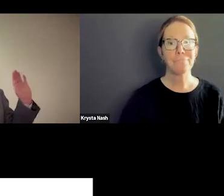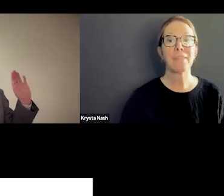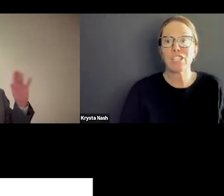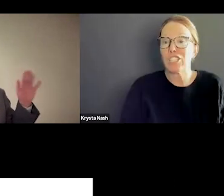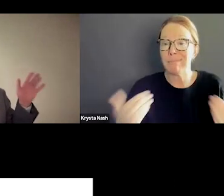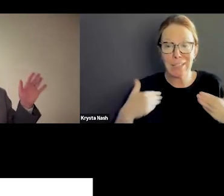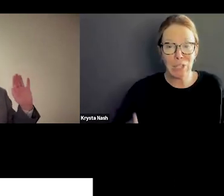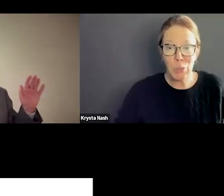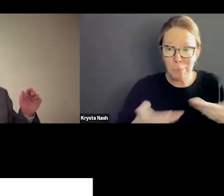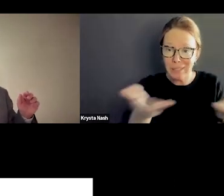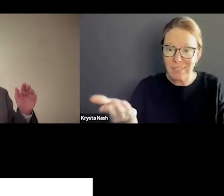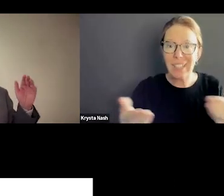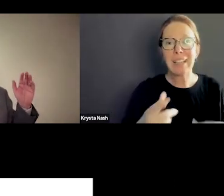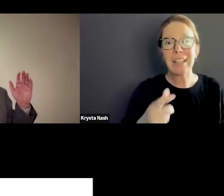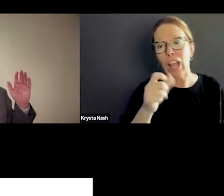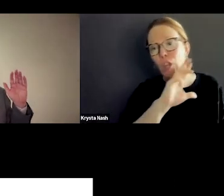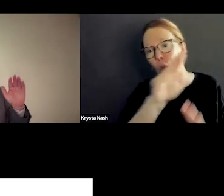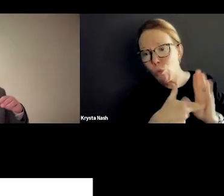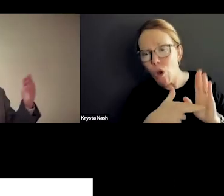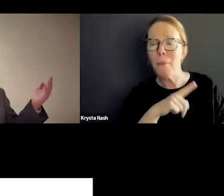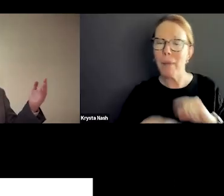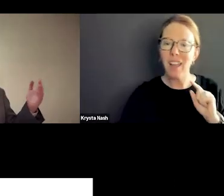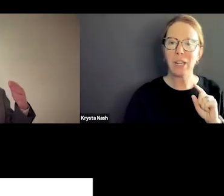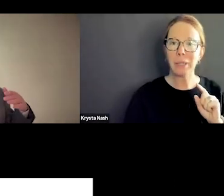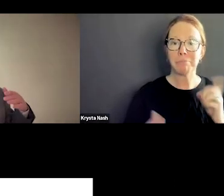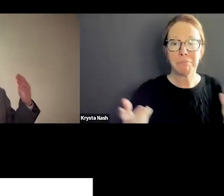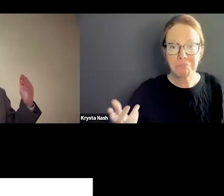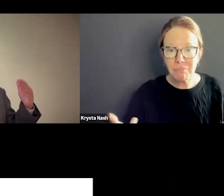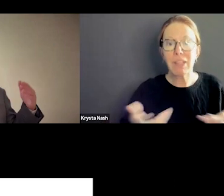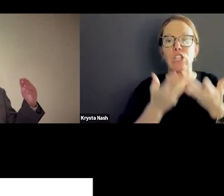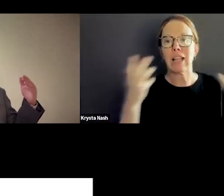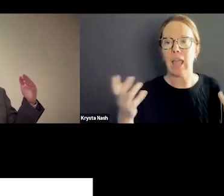You don't this is not your role per se. But like I said, there are a lot of local